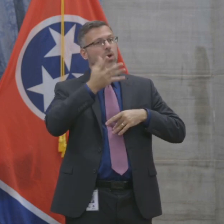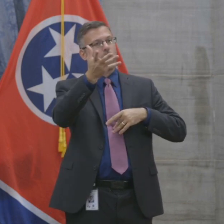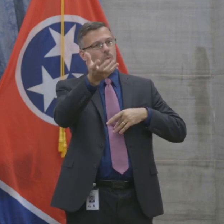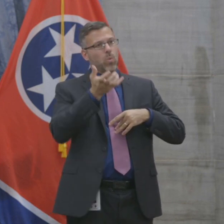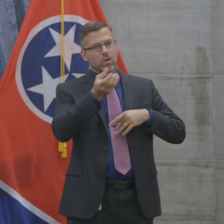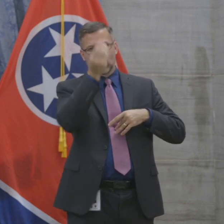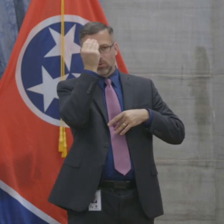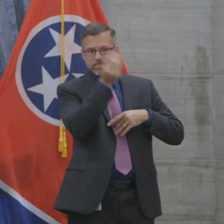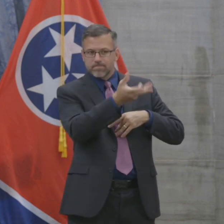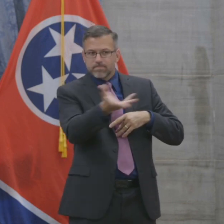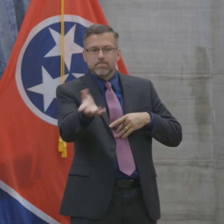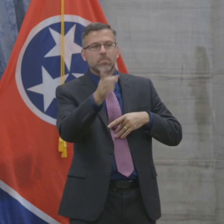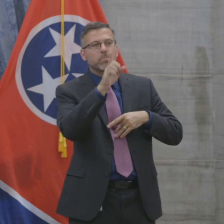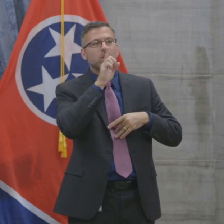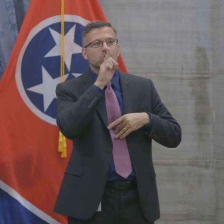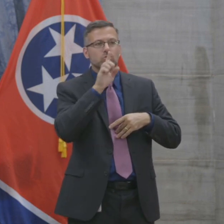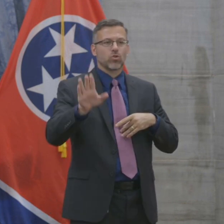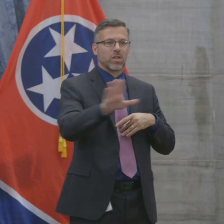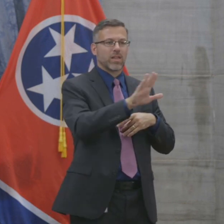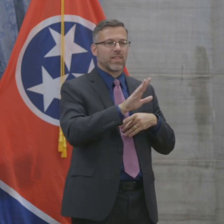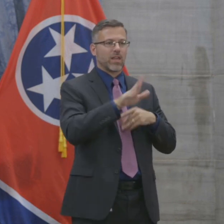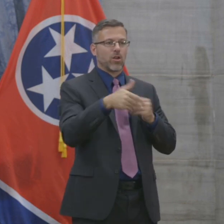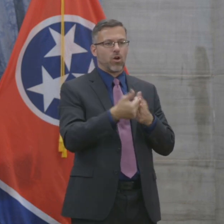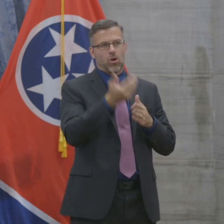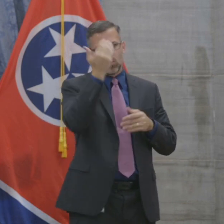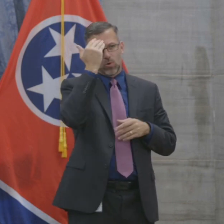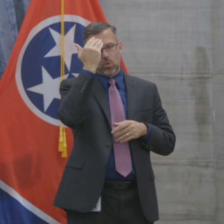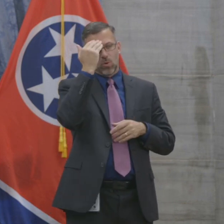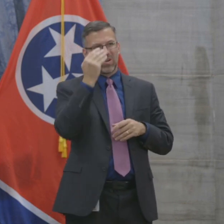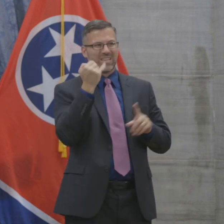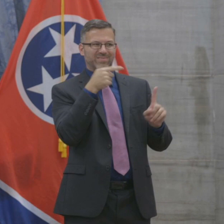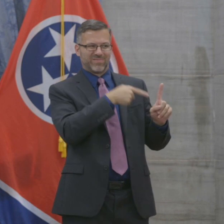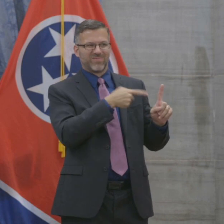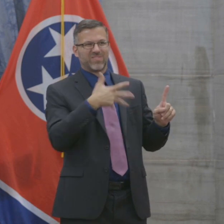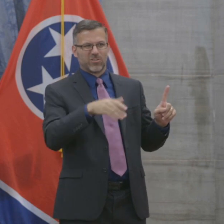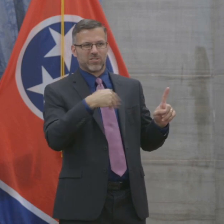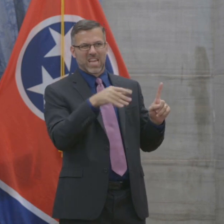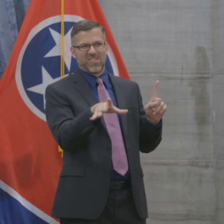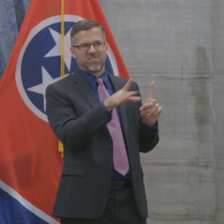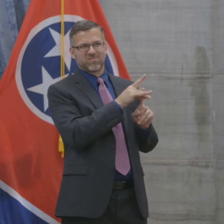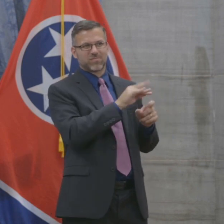state ICF facilities and recommending weekly testing in